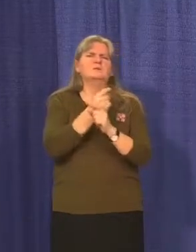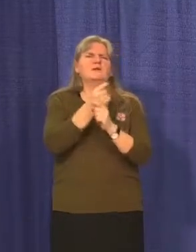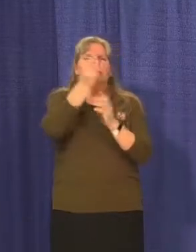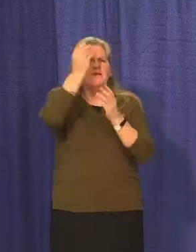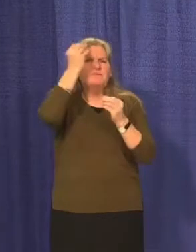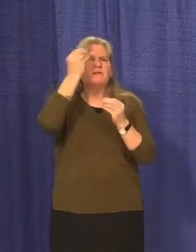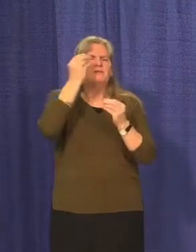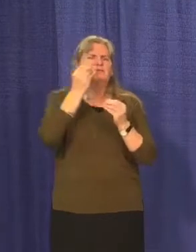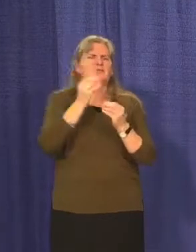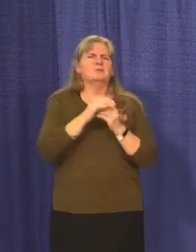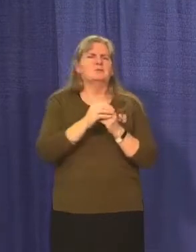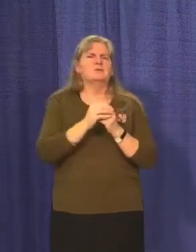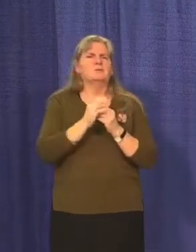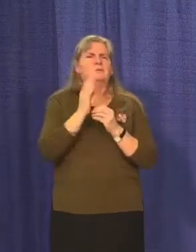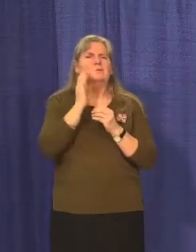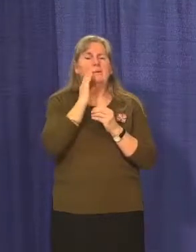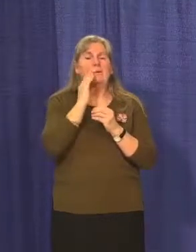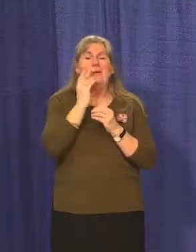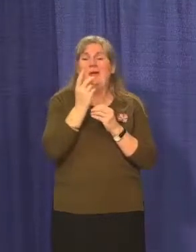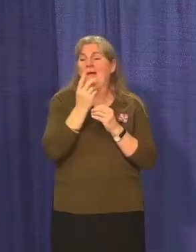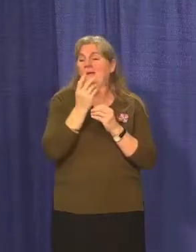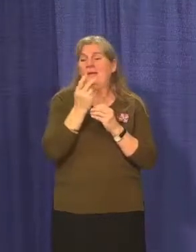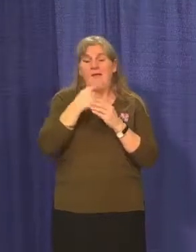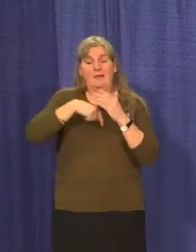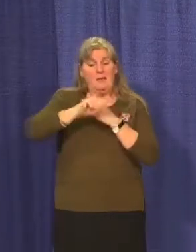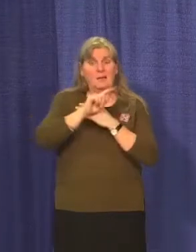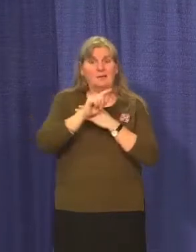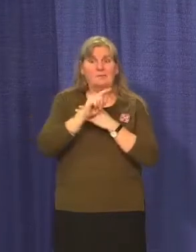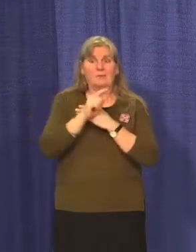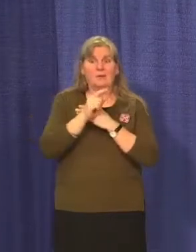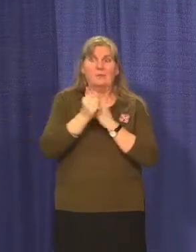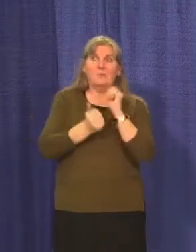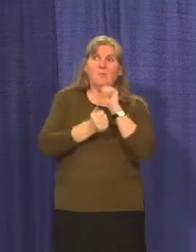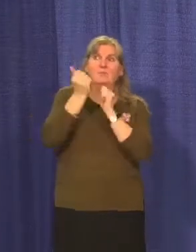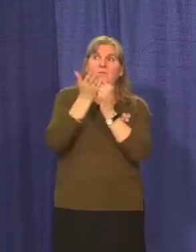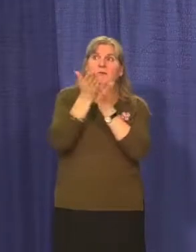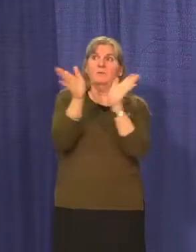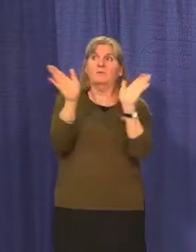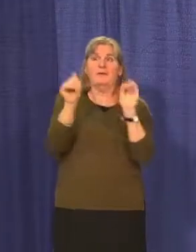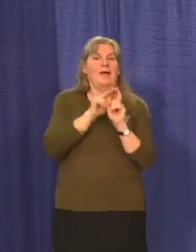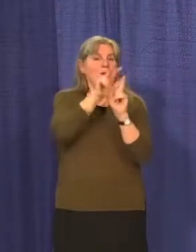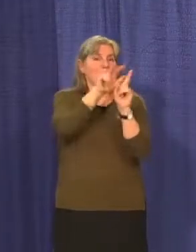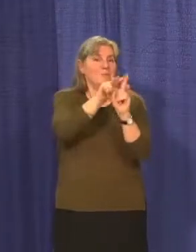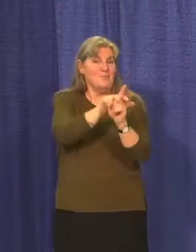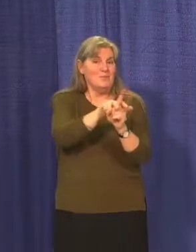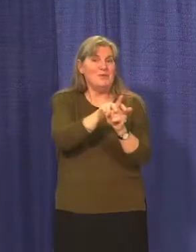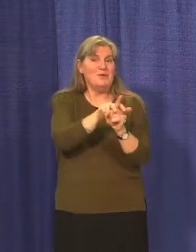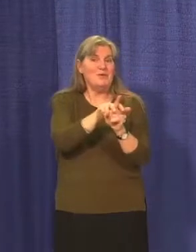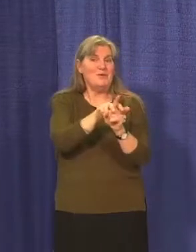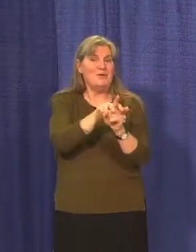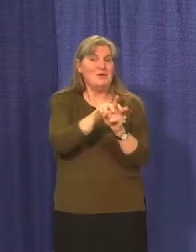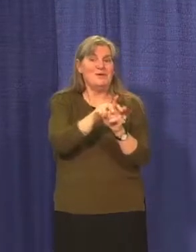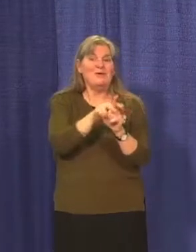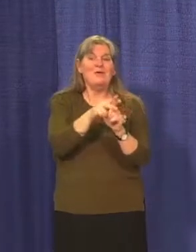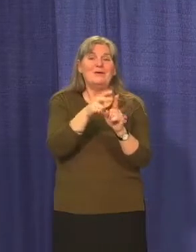moment to visit credible sources. Most Yukoners are only a week away from looking into vaccine clinics and Whitehorse will be able to begin booking a time